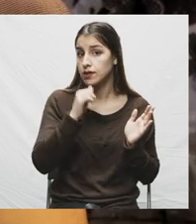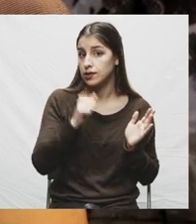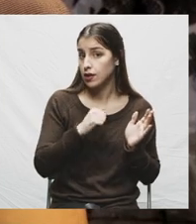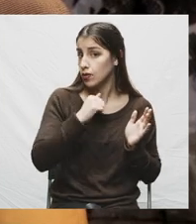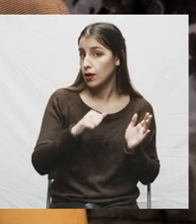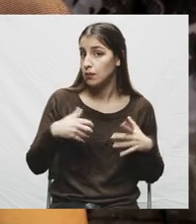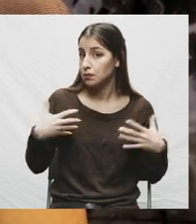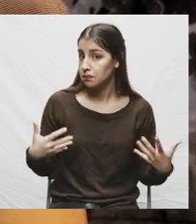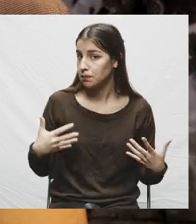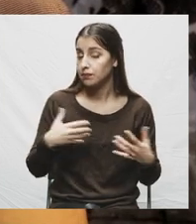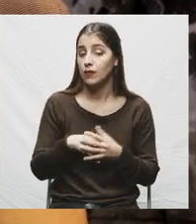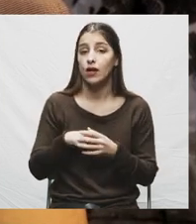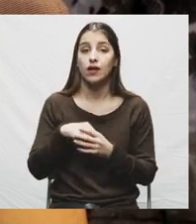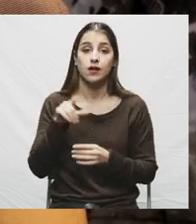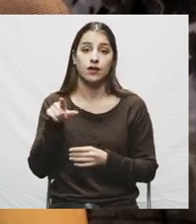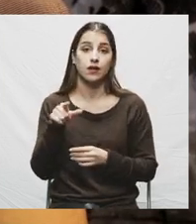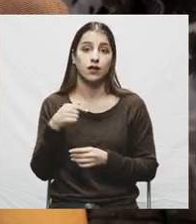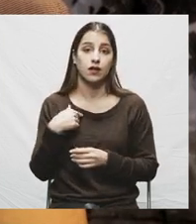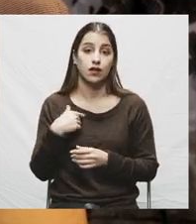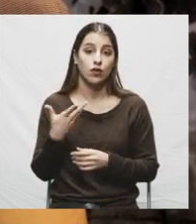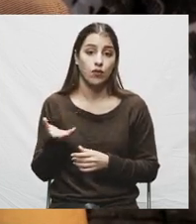and indeed there are many other bodies, and heads.